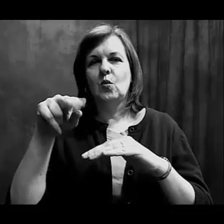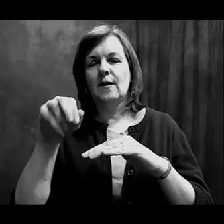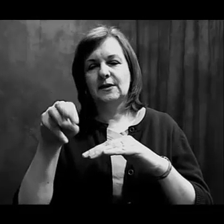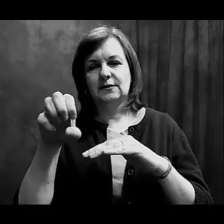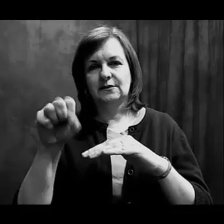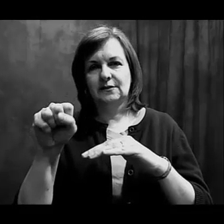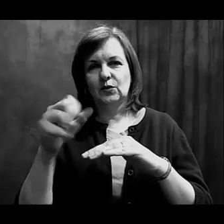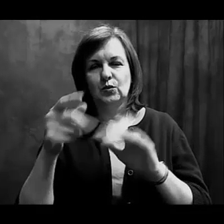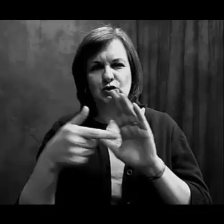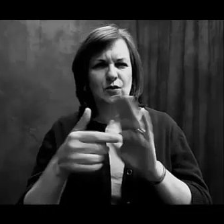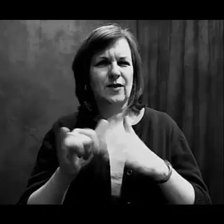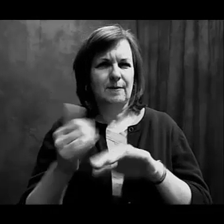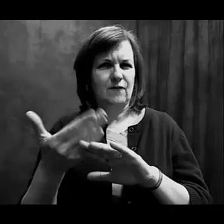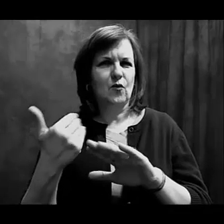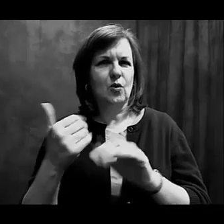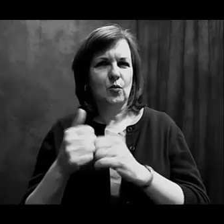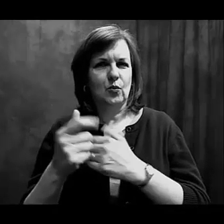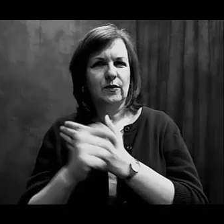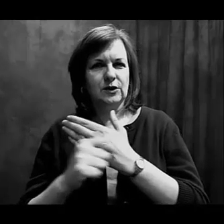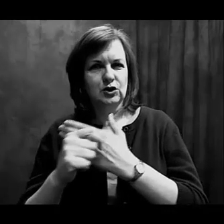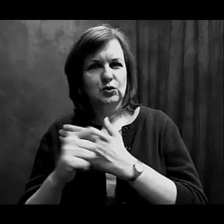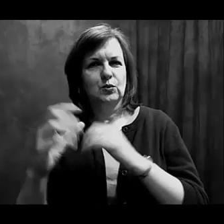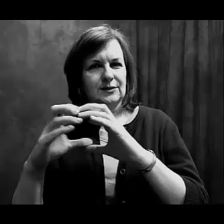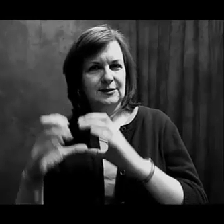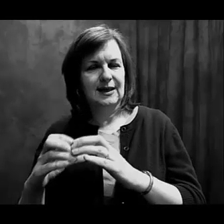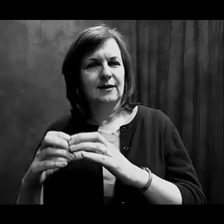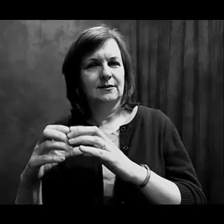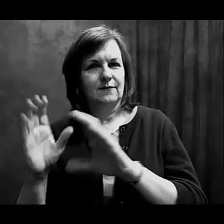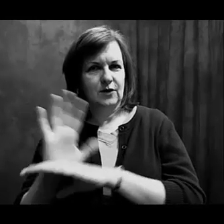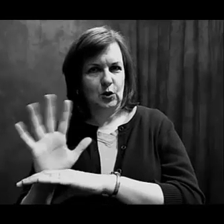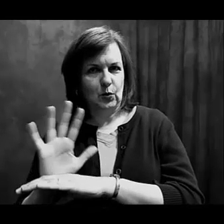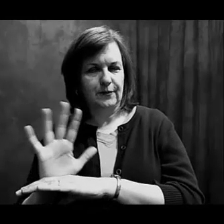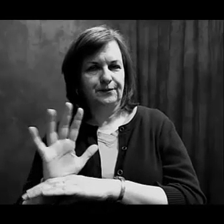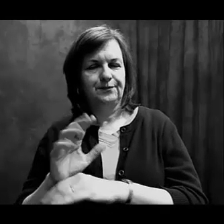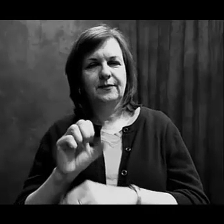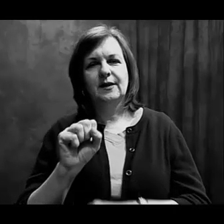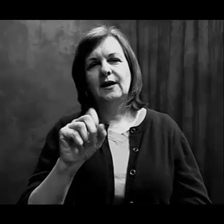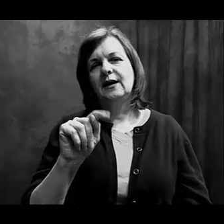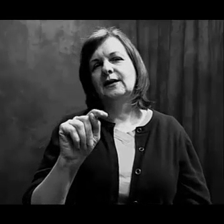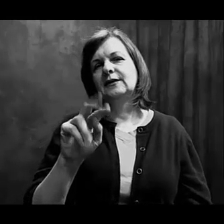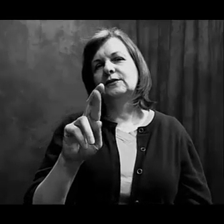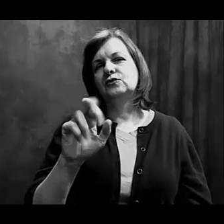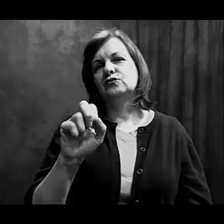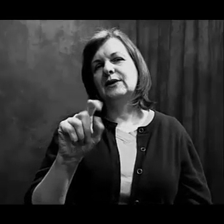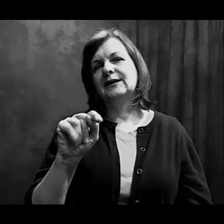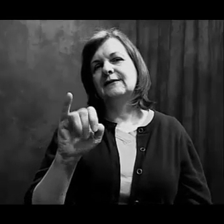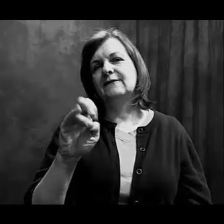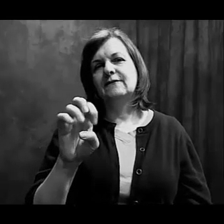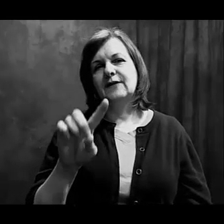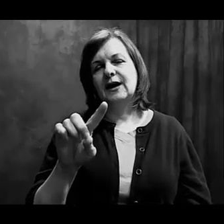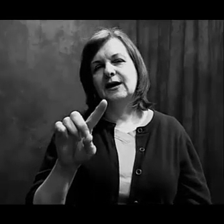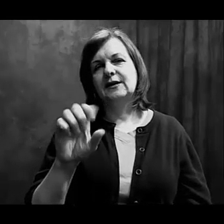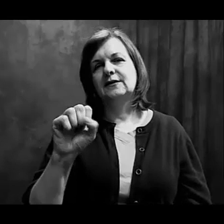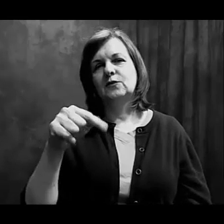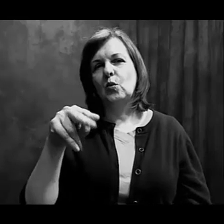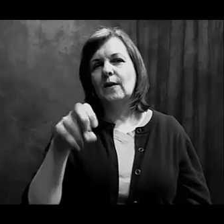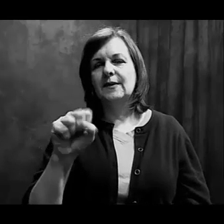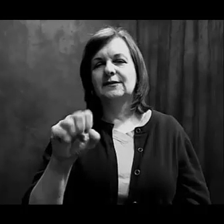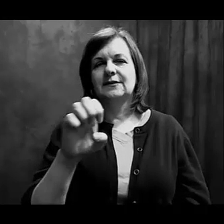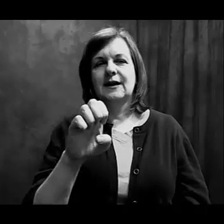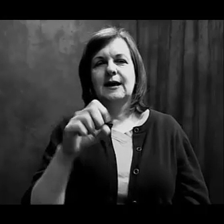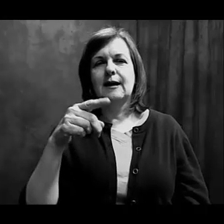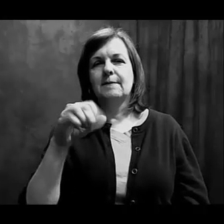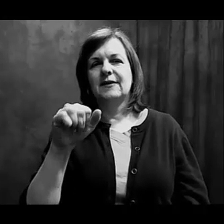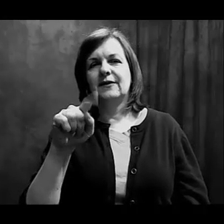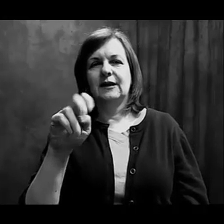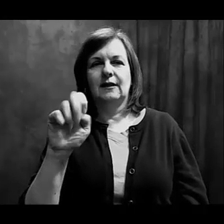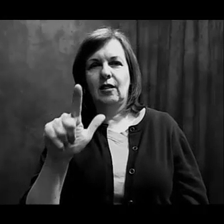we showed you that in tissues and cells and stratified squamous epithelial